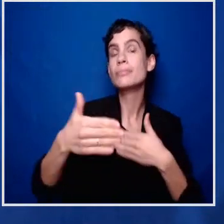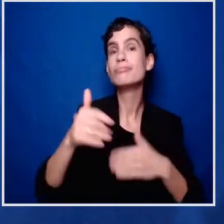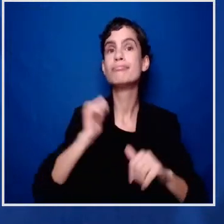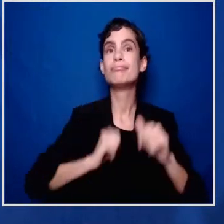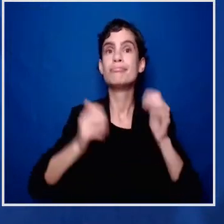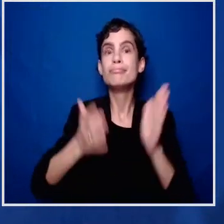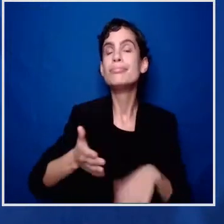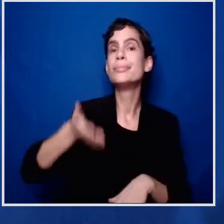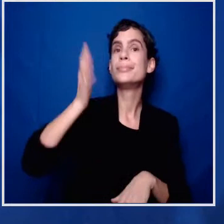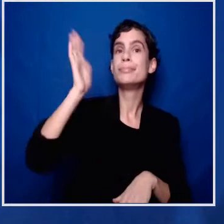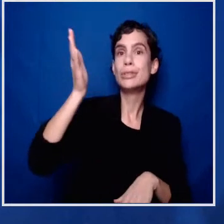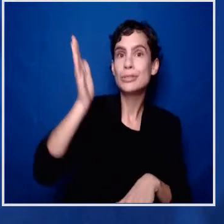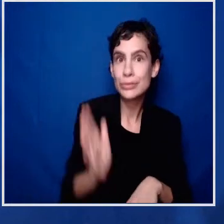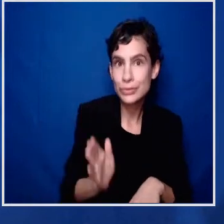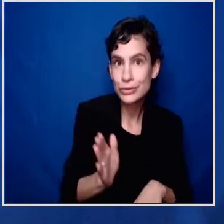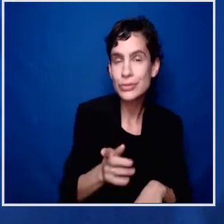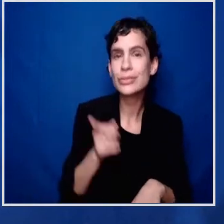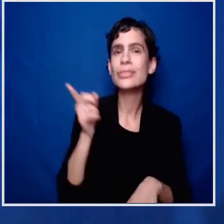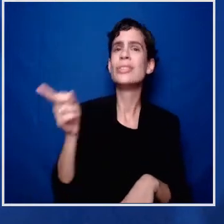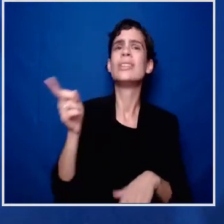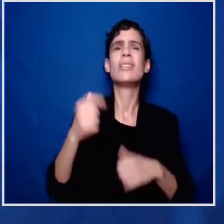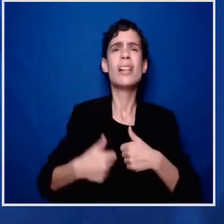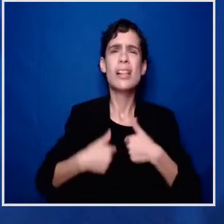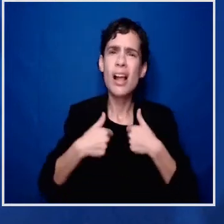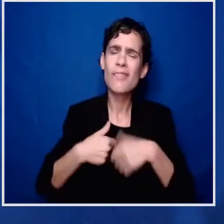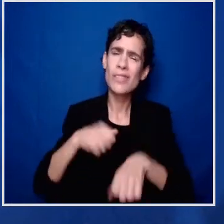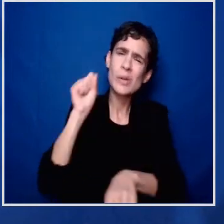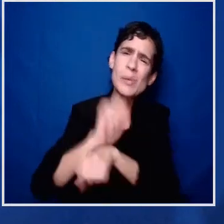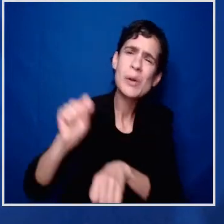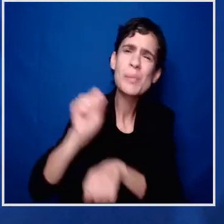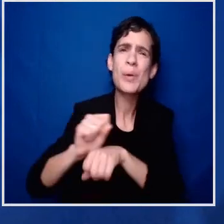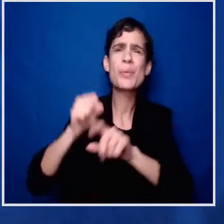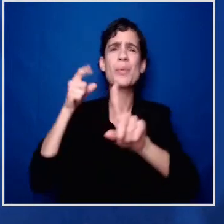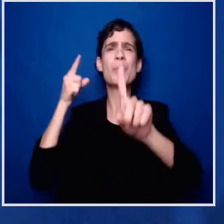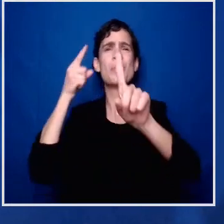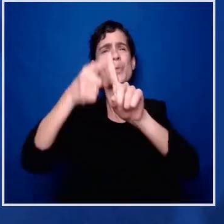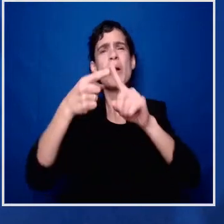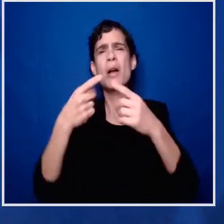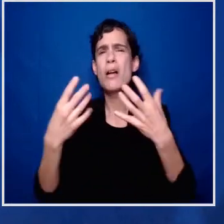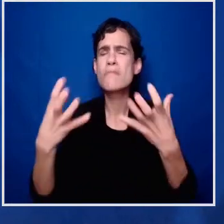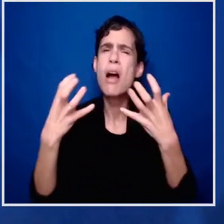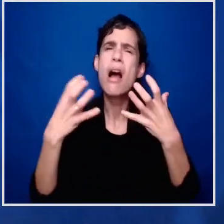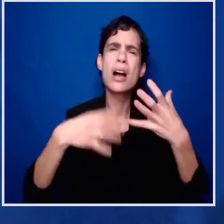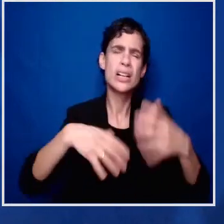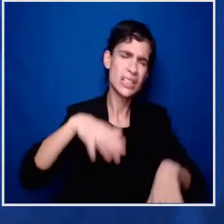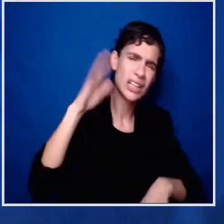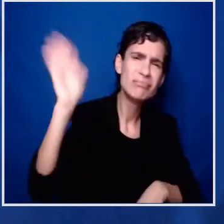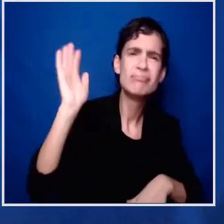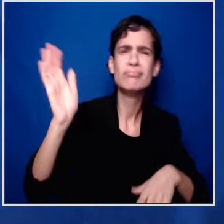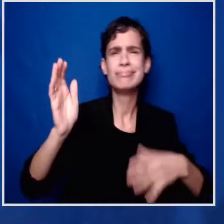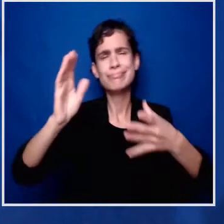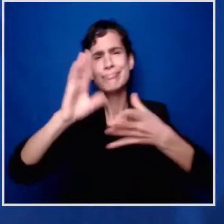PARTICIPANTS, OUR NEXT PERFORMER AND SPEAKER HAVE MADE